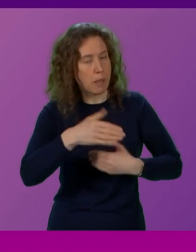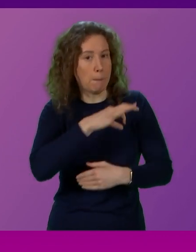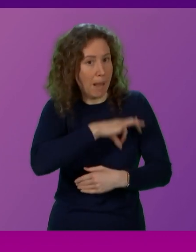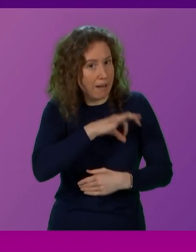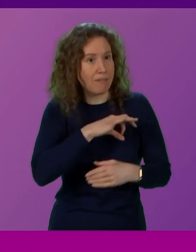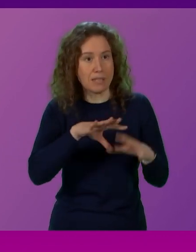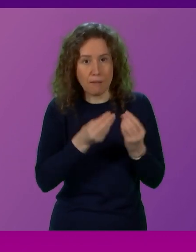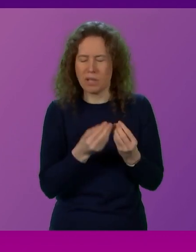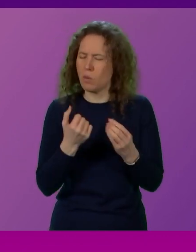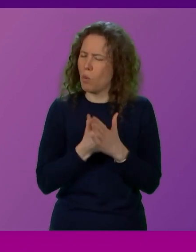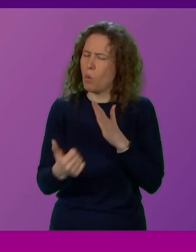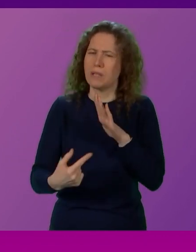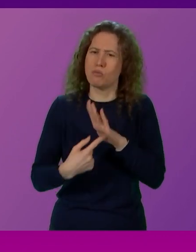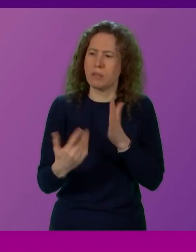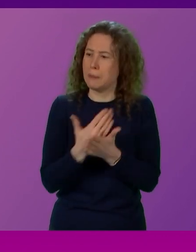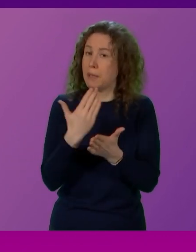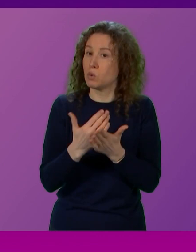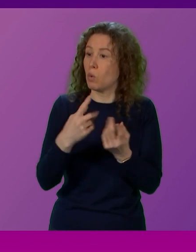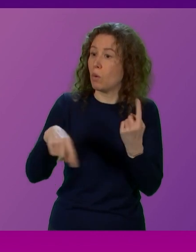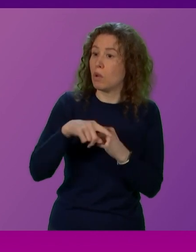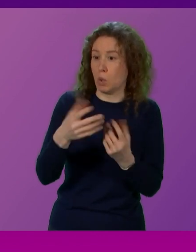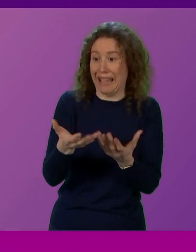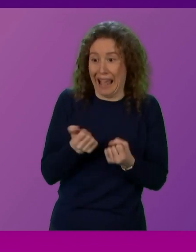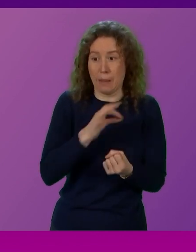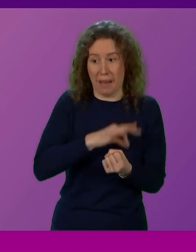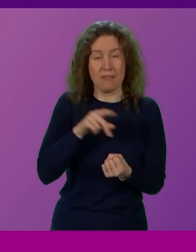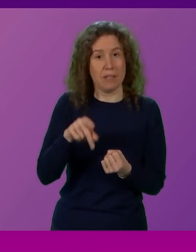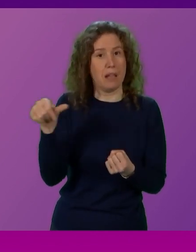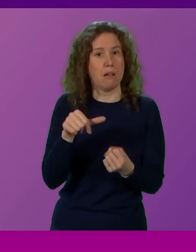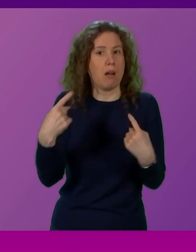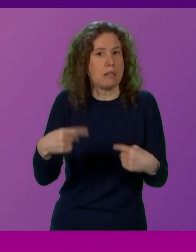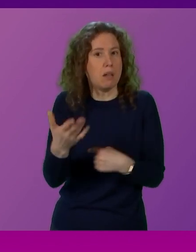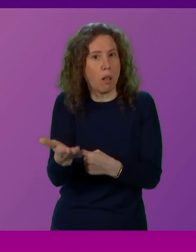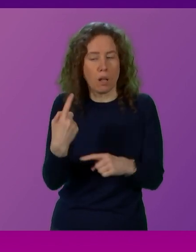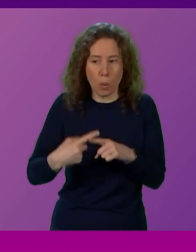always the priority to make sure that people get benefits to which they are entitled as quickly as possible.